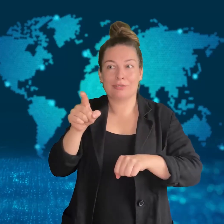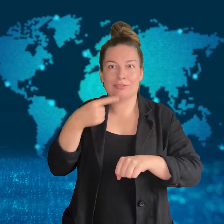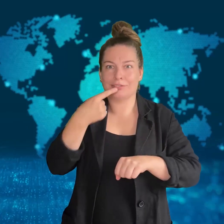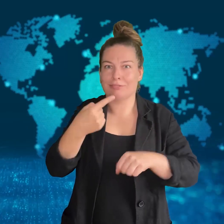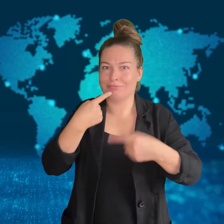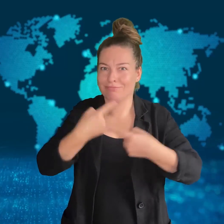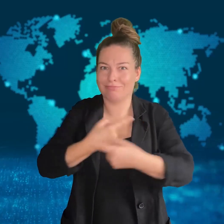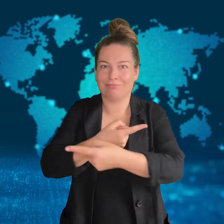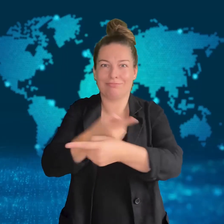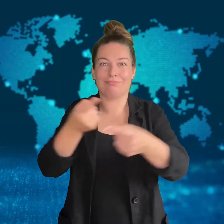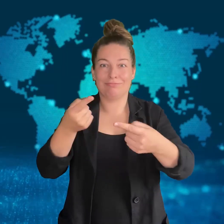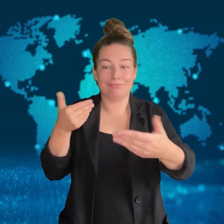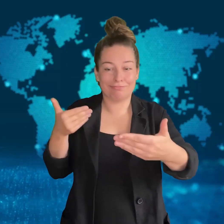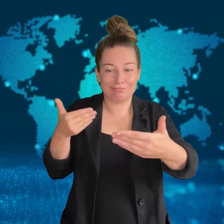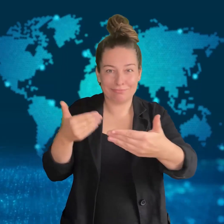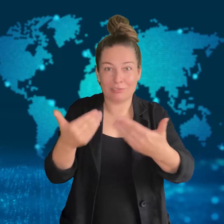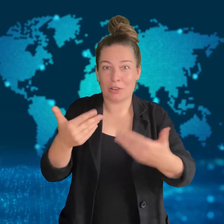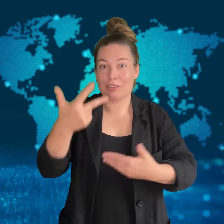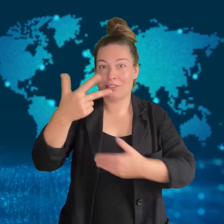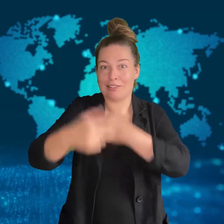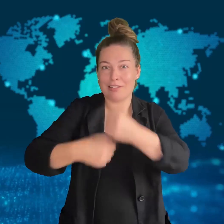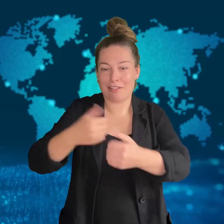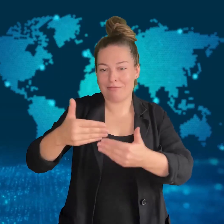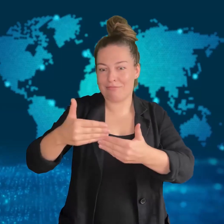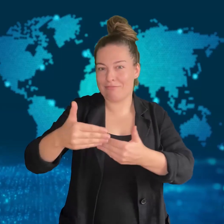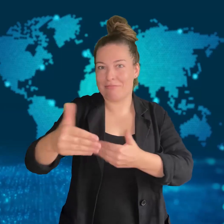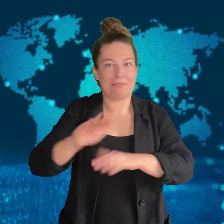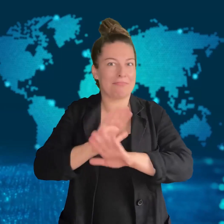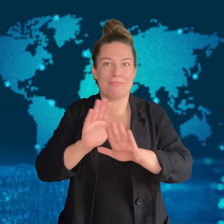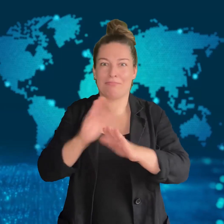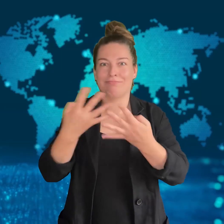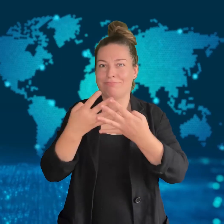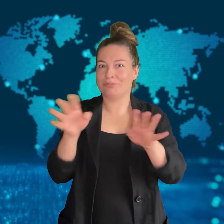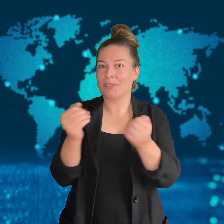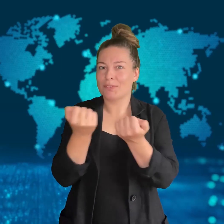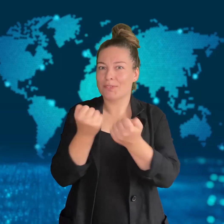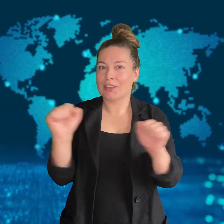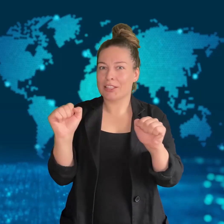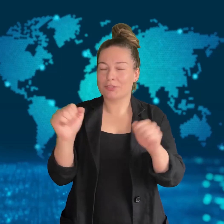serve the three years and eight months he had been sentenced with.